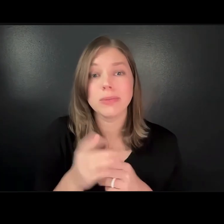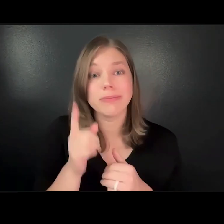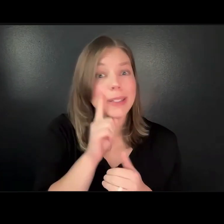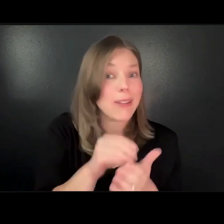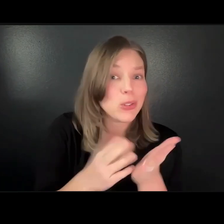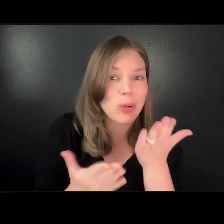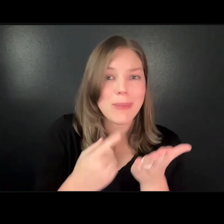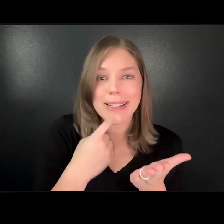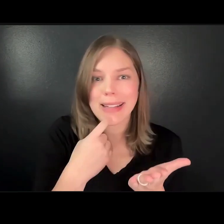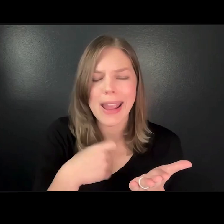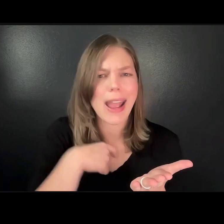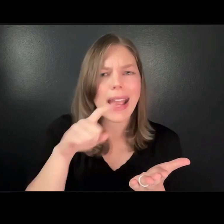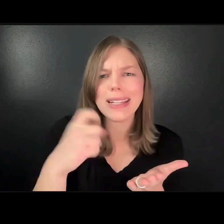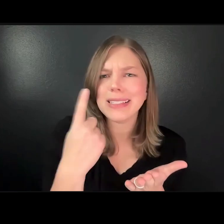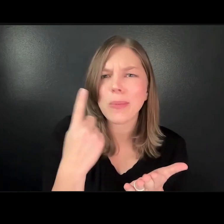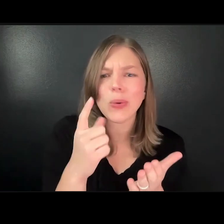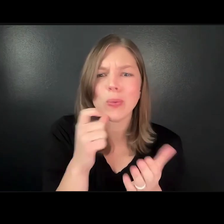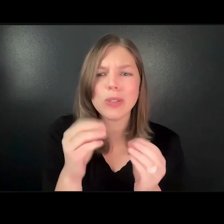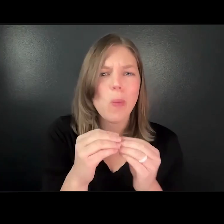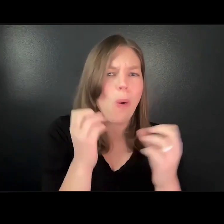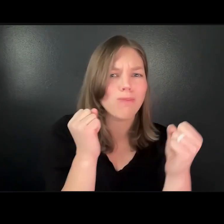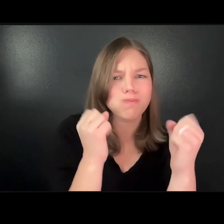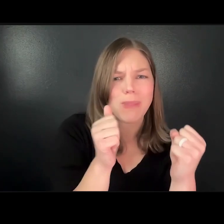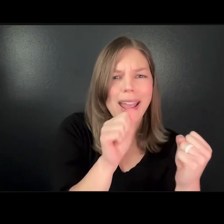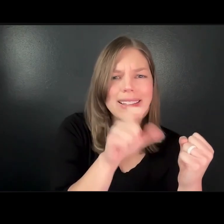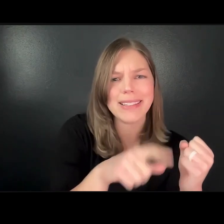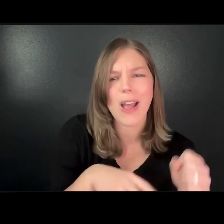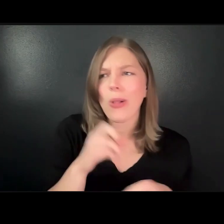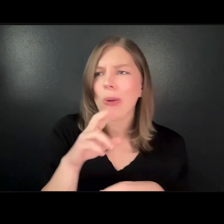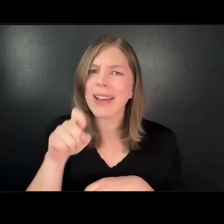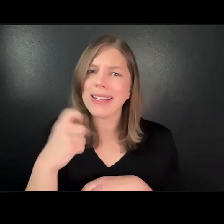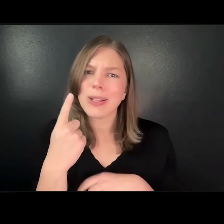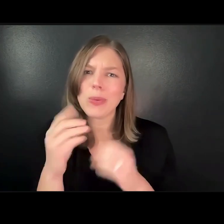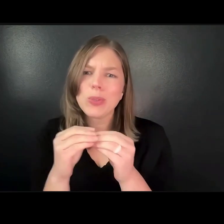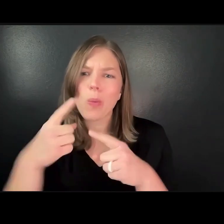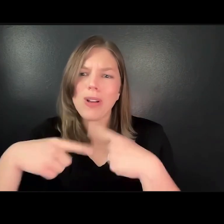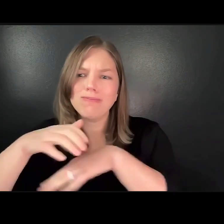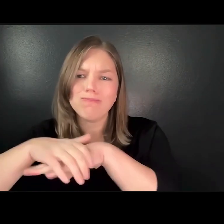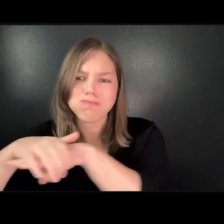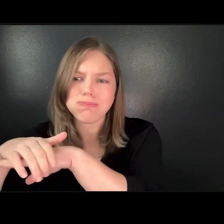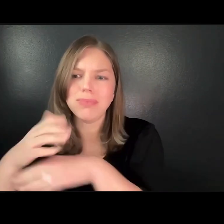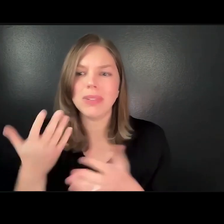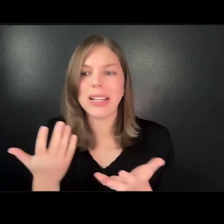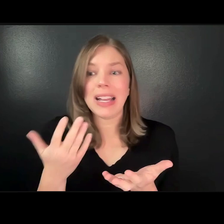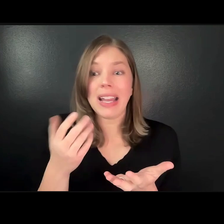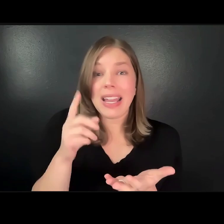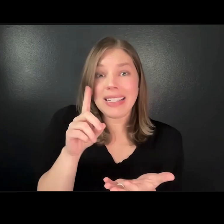This often comes up with interpreter requests. A deaf student may share that they need an interpreter who's more quote ASL aligned